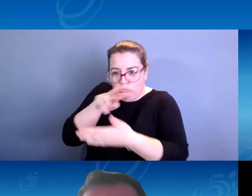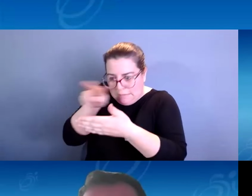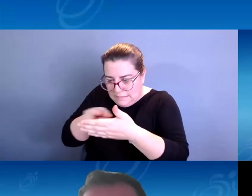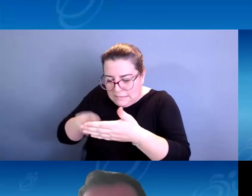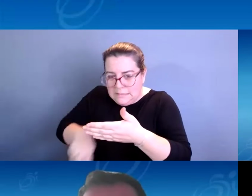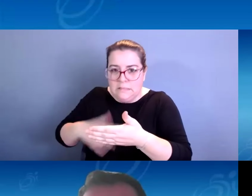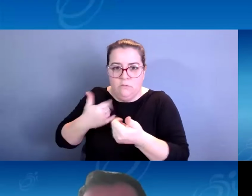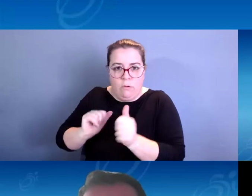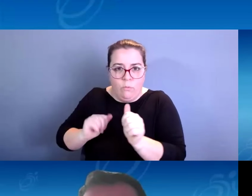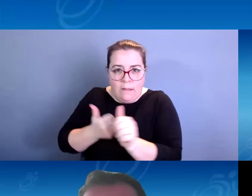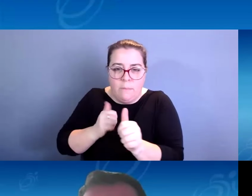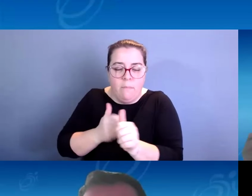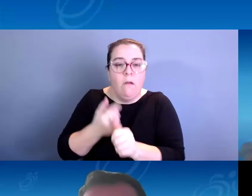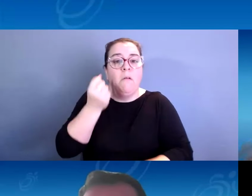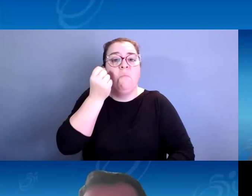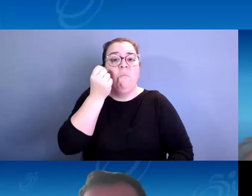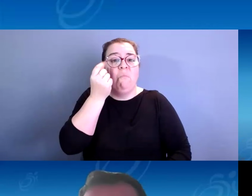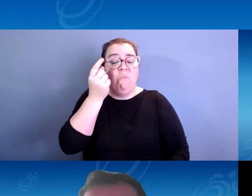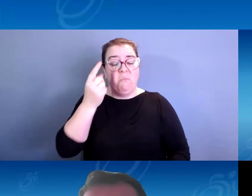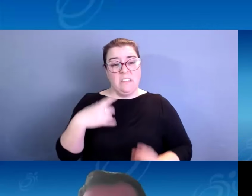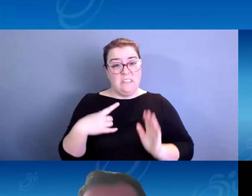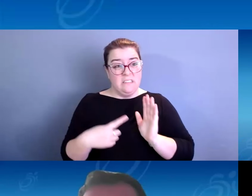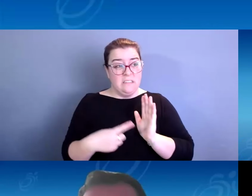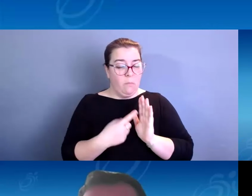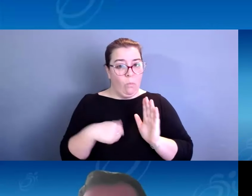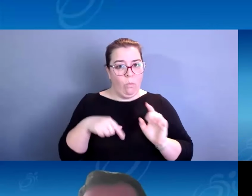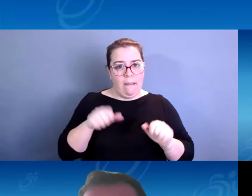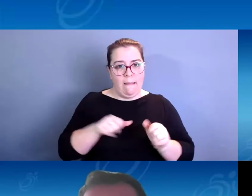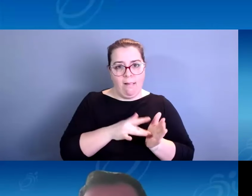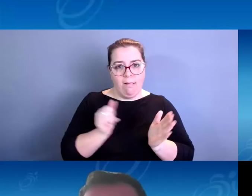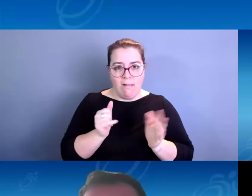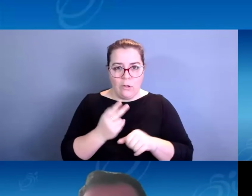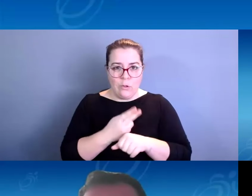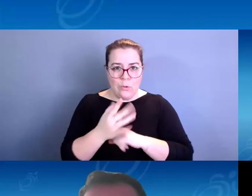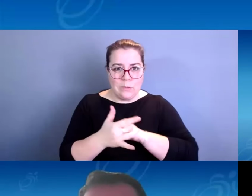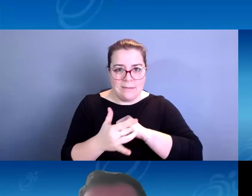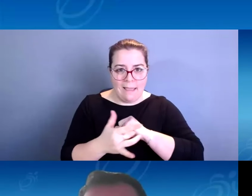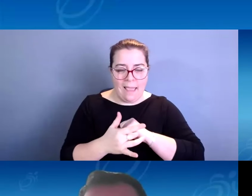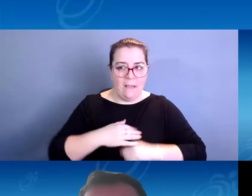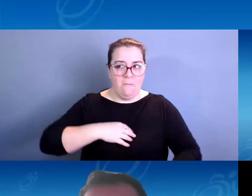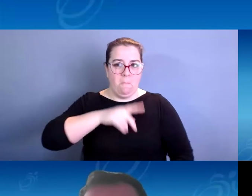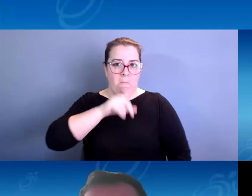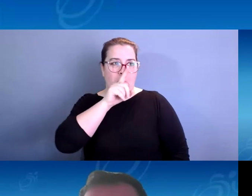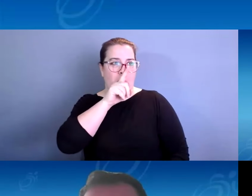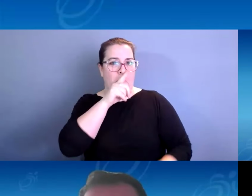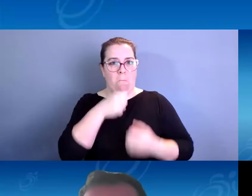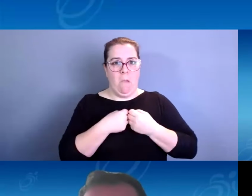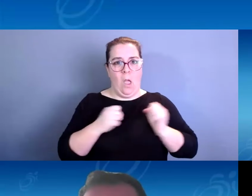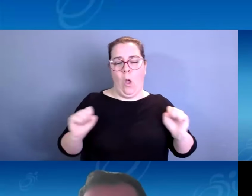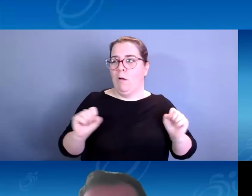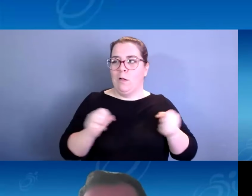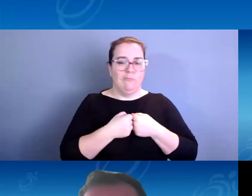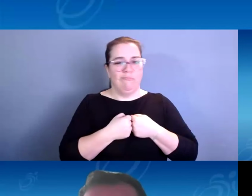that are free, without identifying that you have that disability to empower yourself and do well.